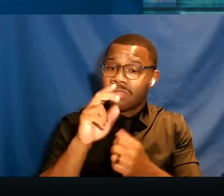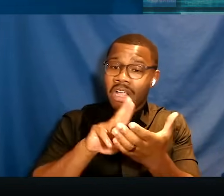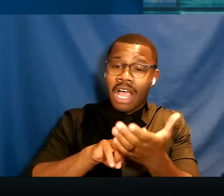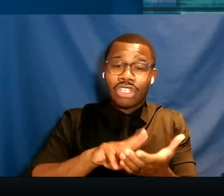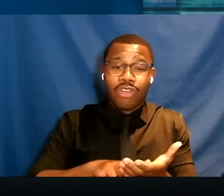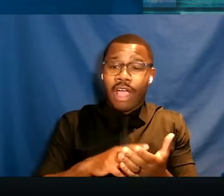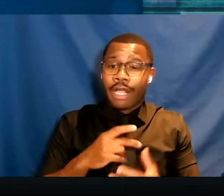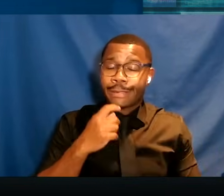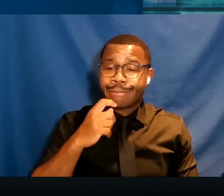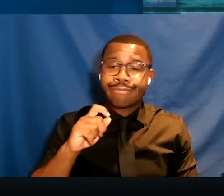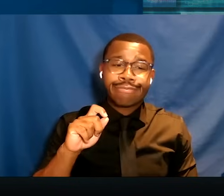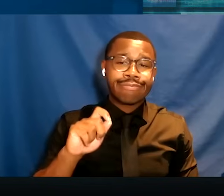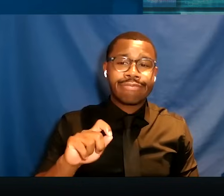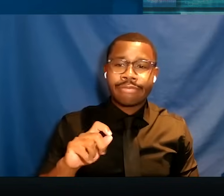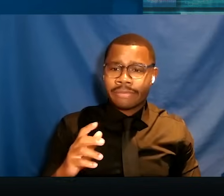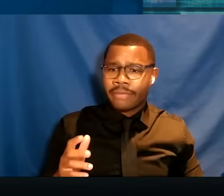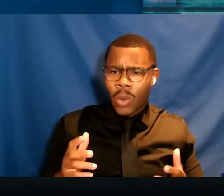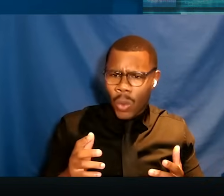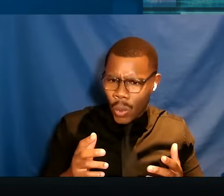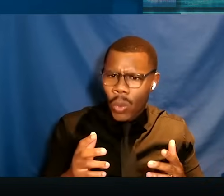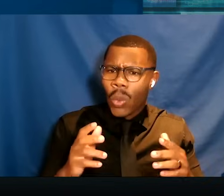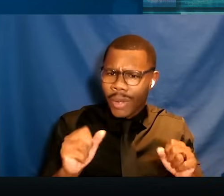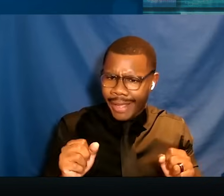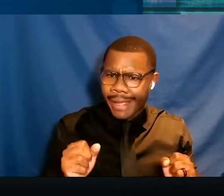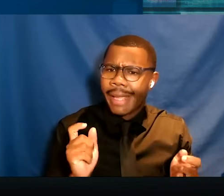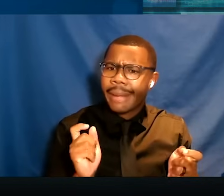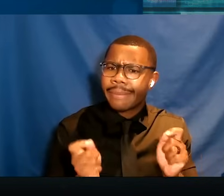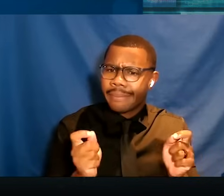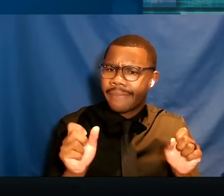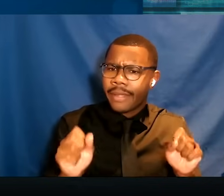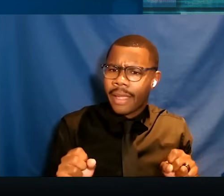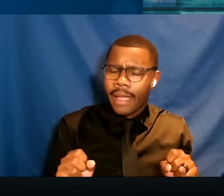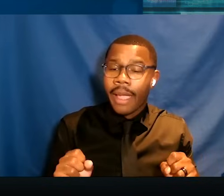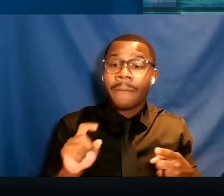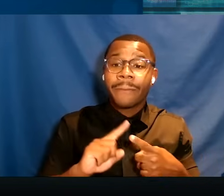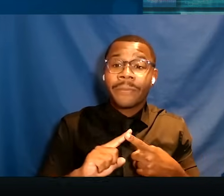and having the hard bargain to get them to change, and number two, it gives us the opportunity to really deal with that